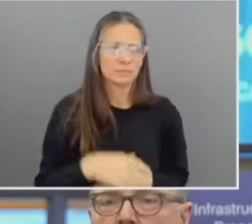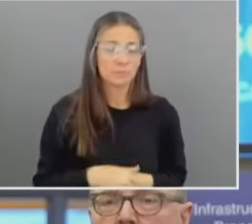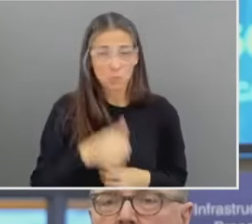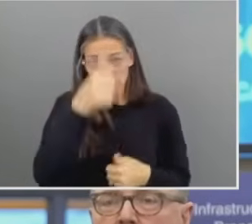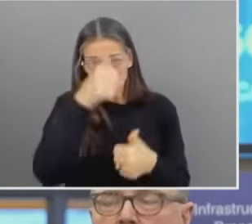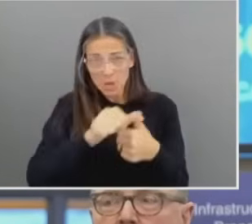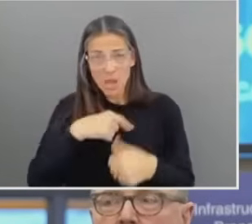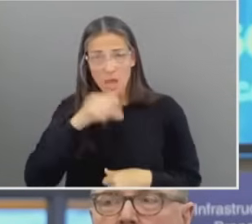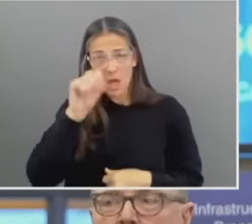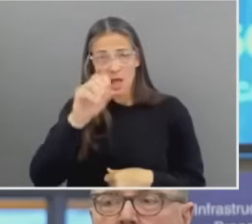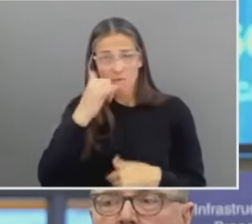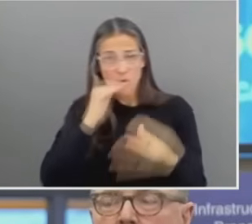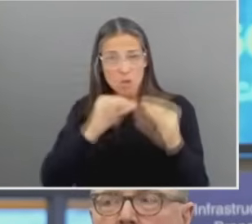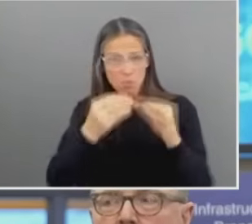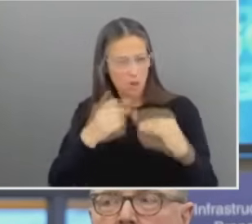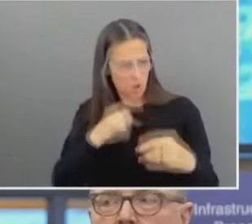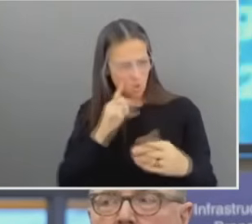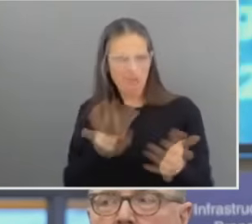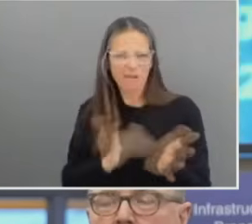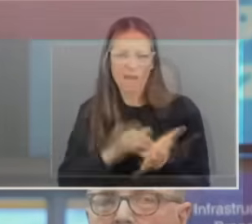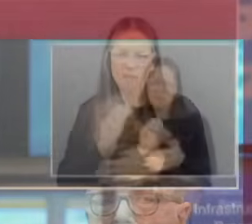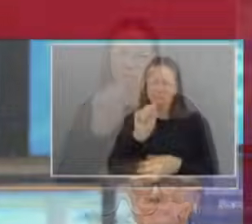WE HAVE THE CENTERS OPEN IF YOU NEED THAT.